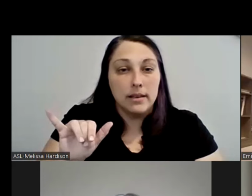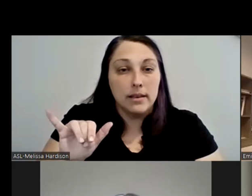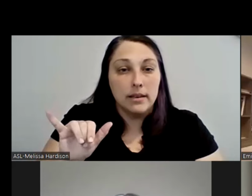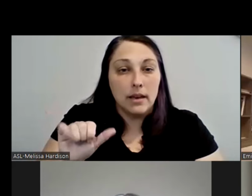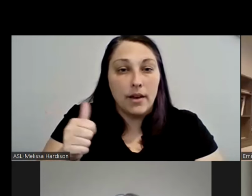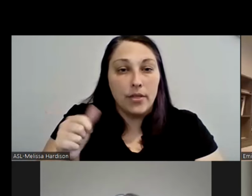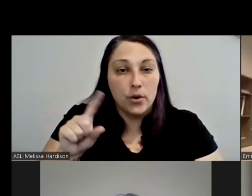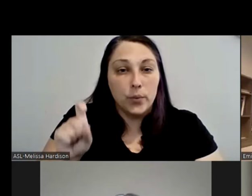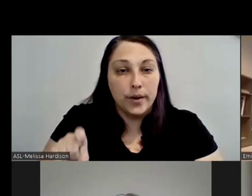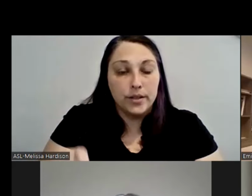Next slide.